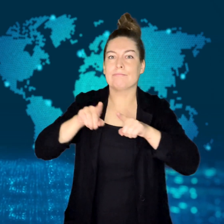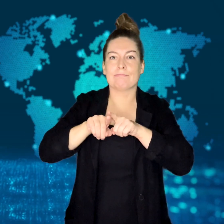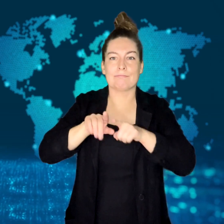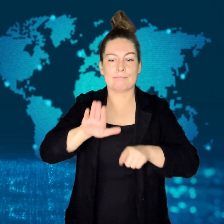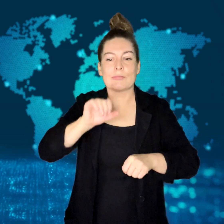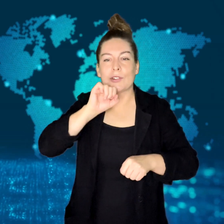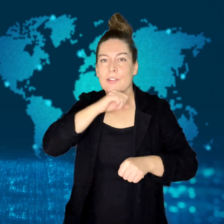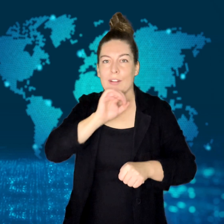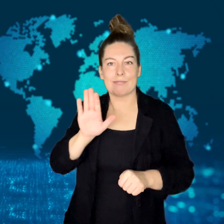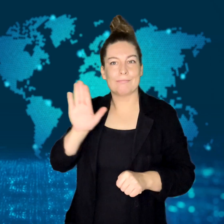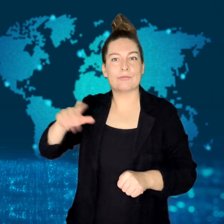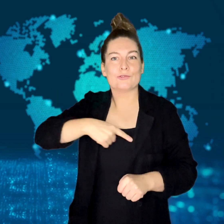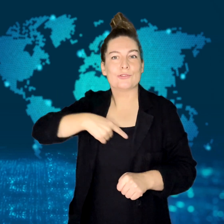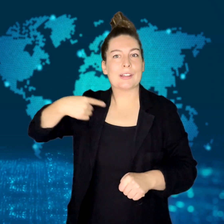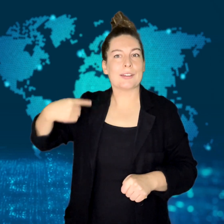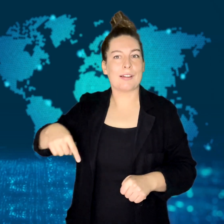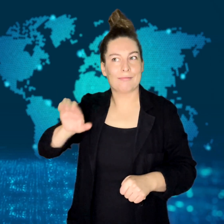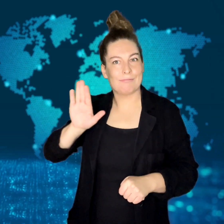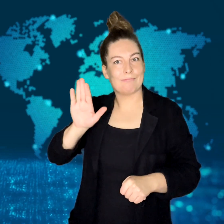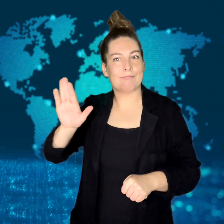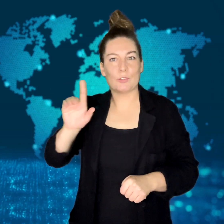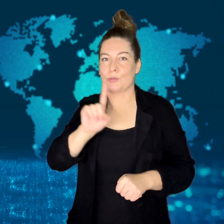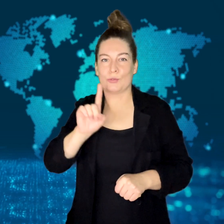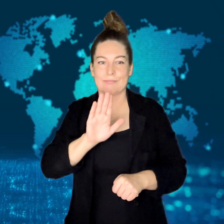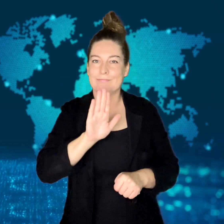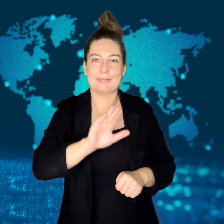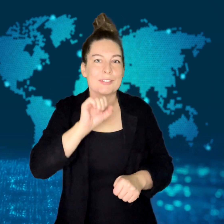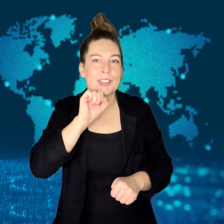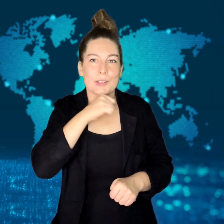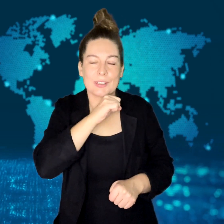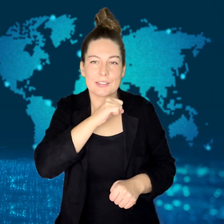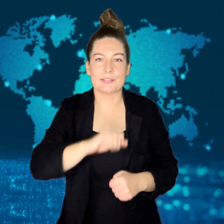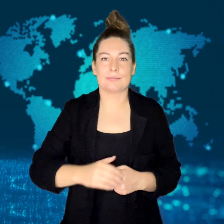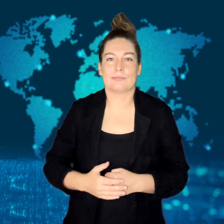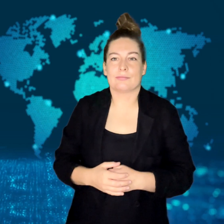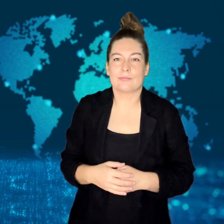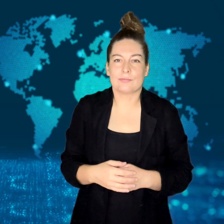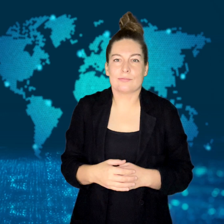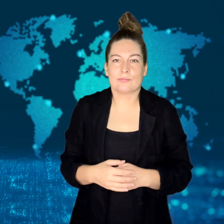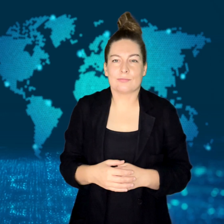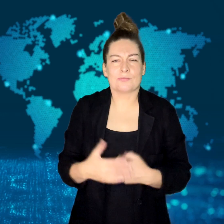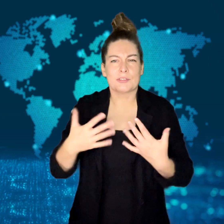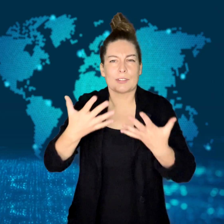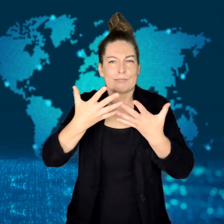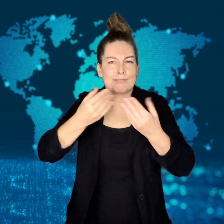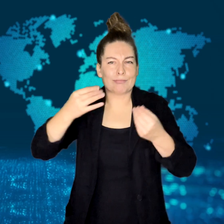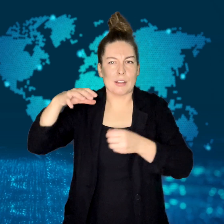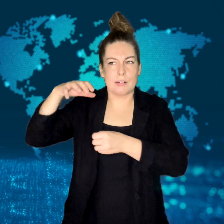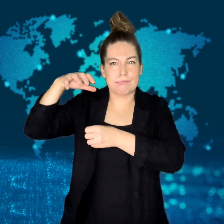missions are being forced to accept China’s sovereignty. There have been